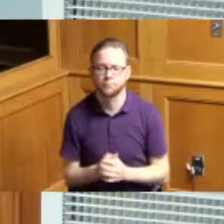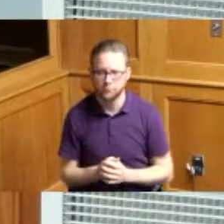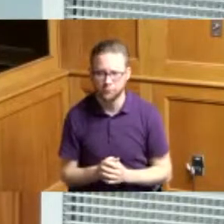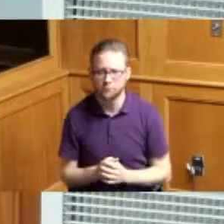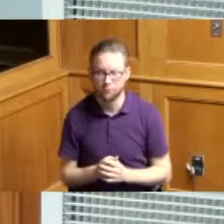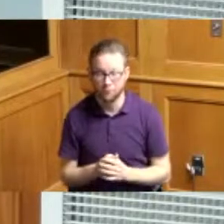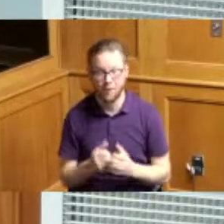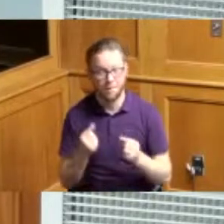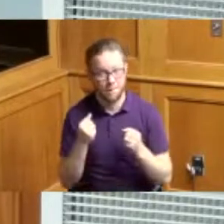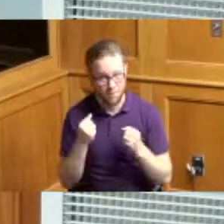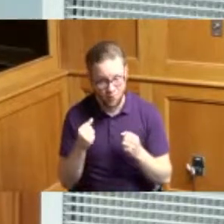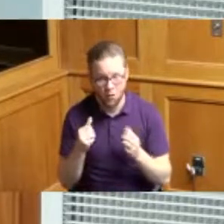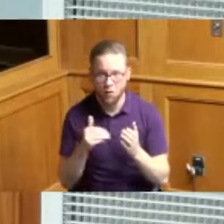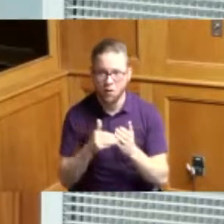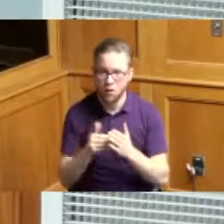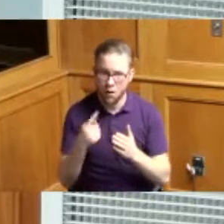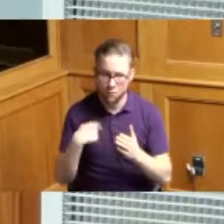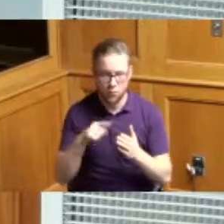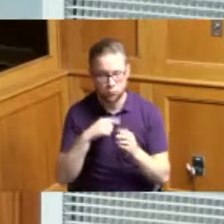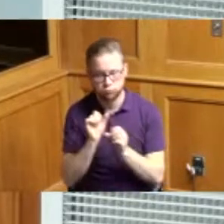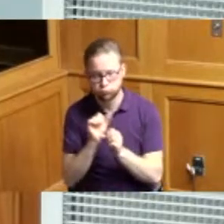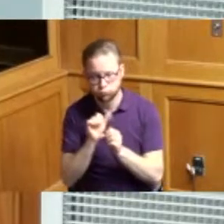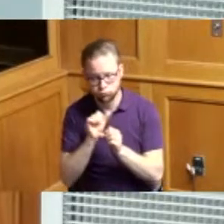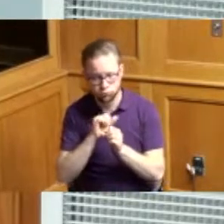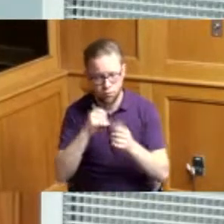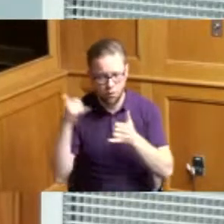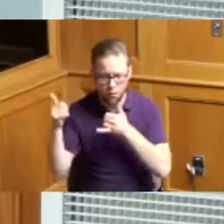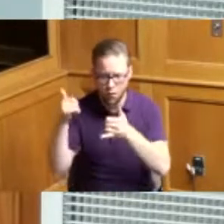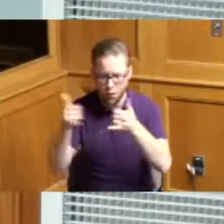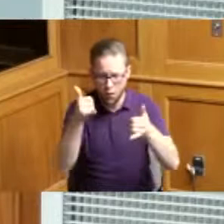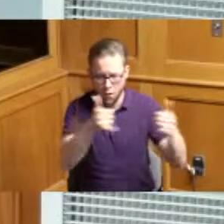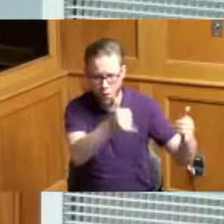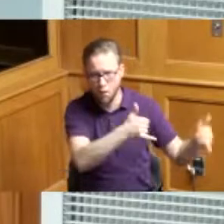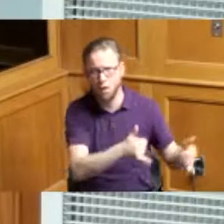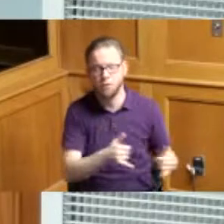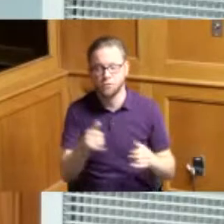phone making phone calls based on the information we get through the electronic application and